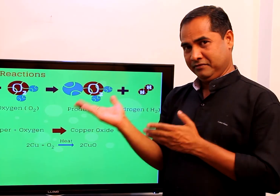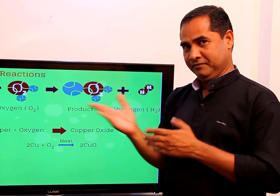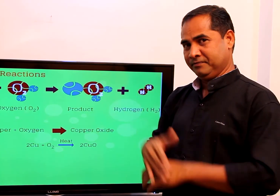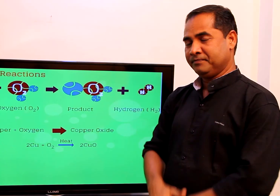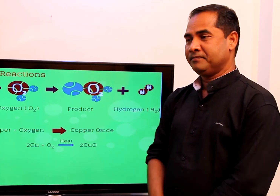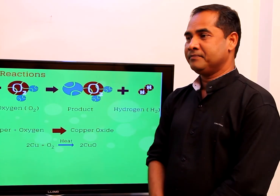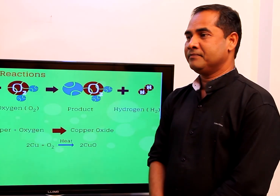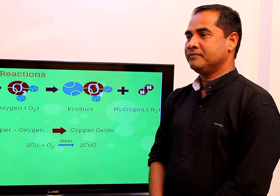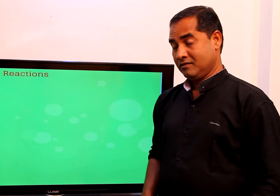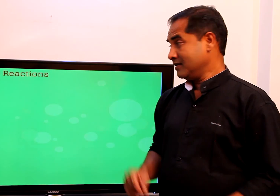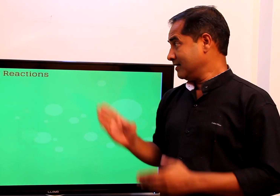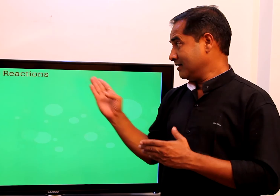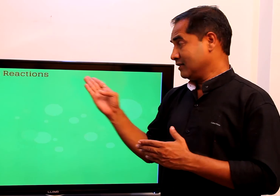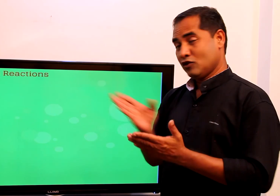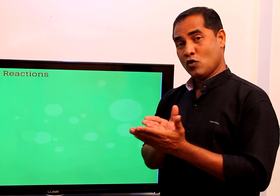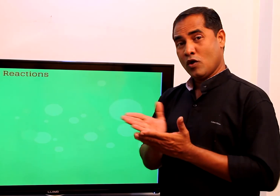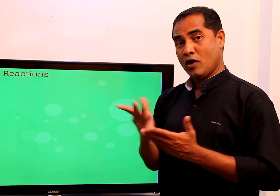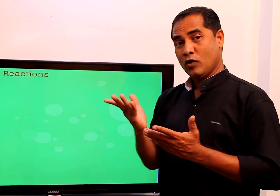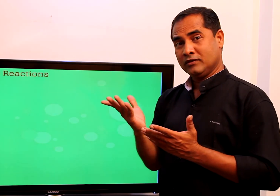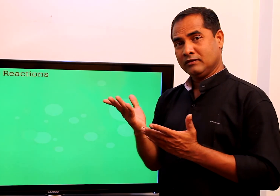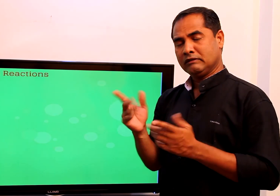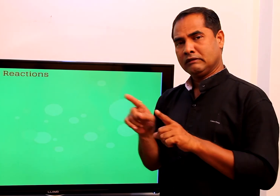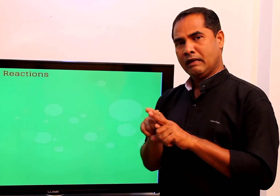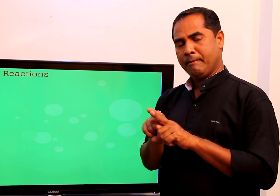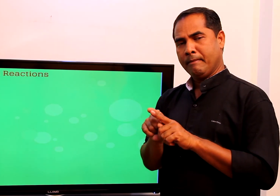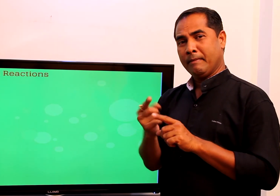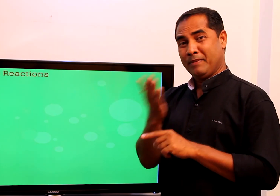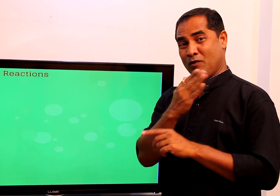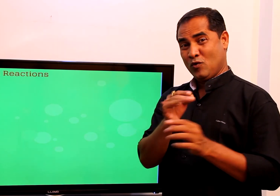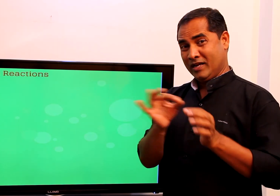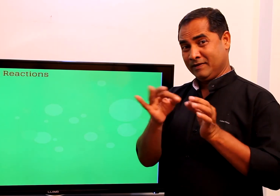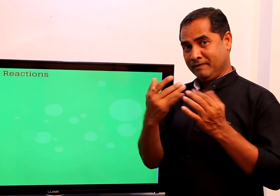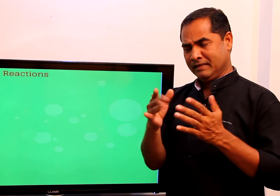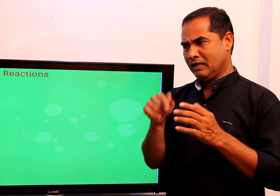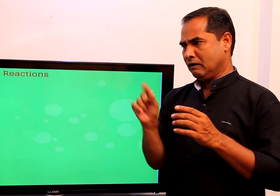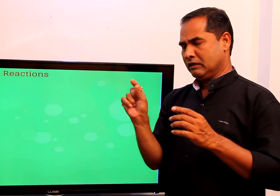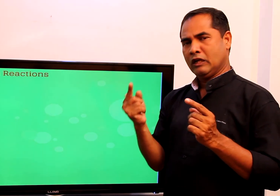Now the opposite of oxidation reaction is reduction reaction.